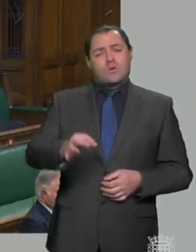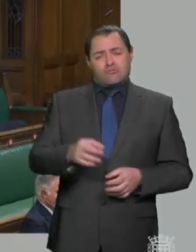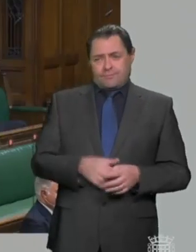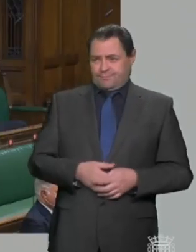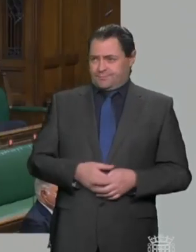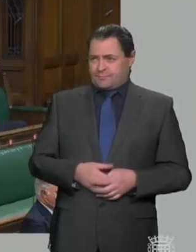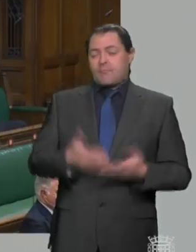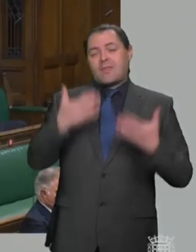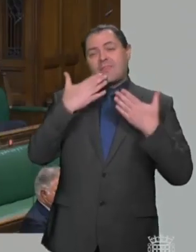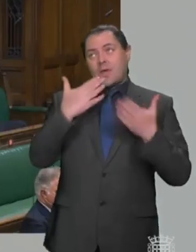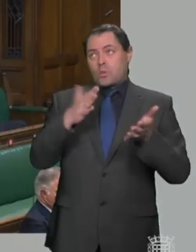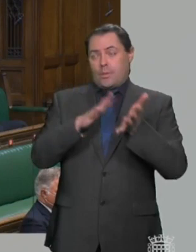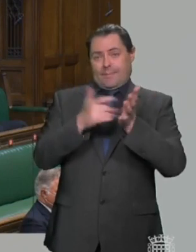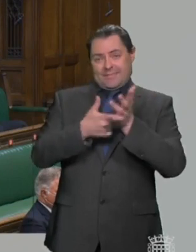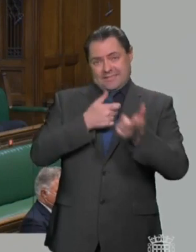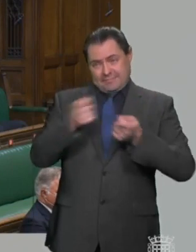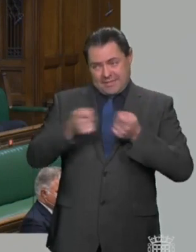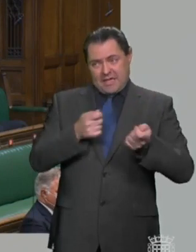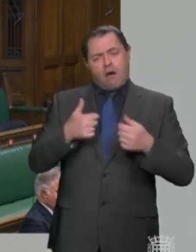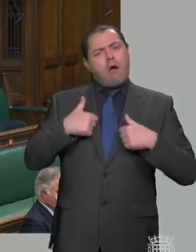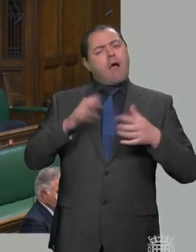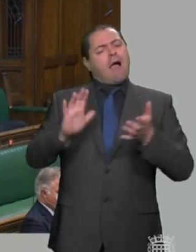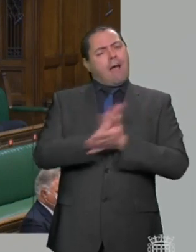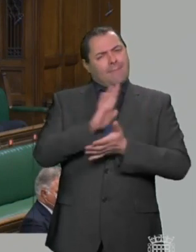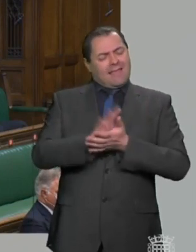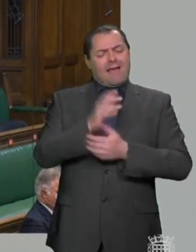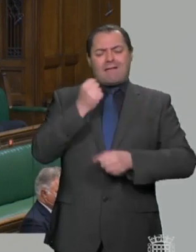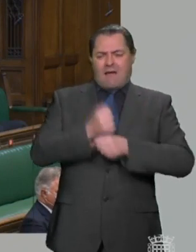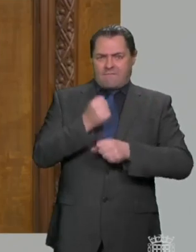I very much welcome the fact that the Government are investing heavily in upgrading rail networks